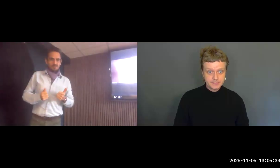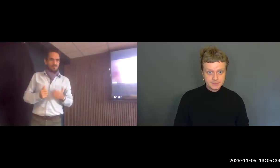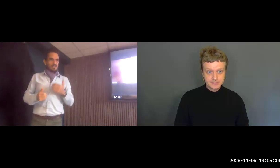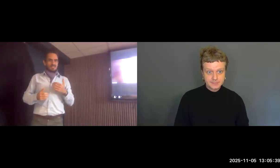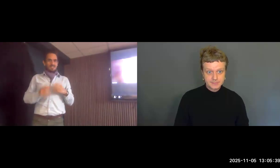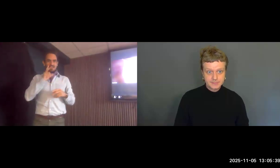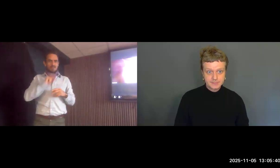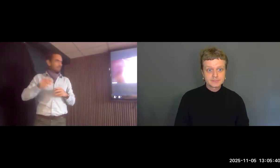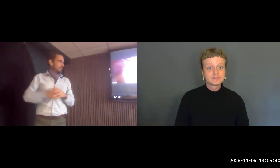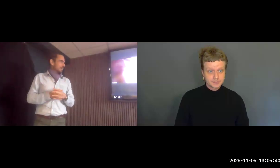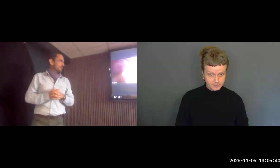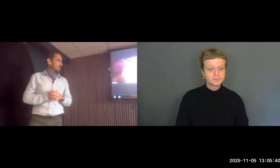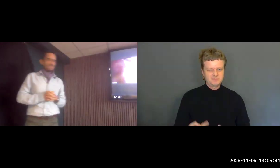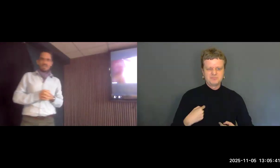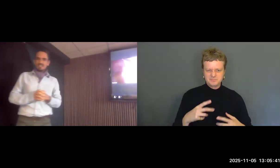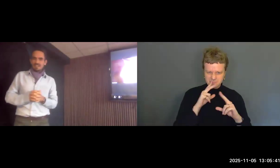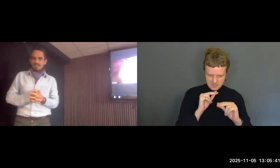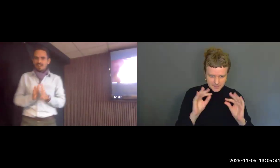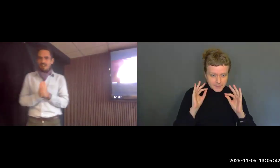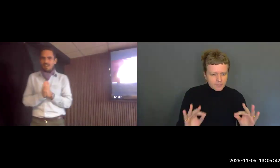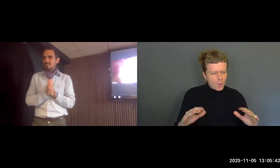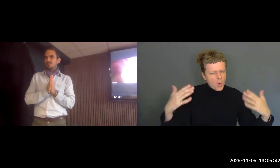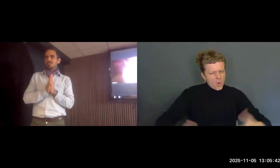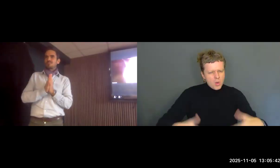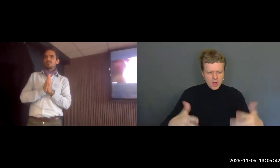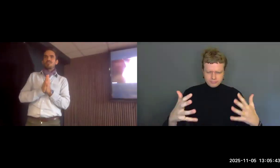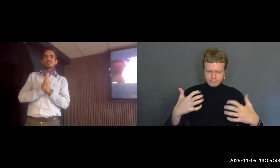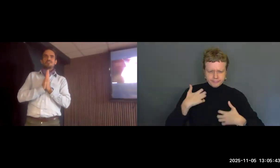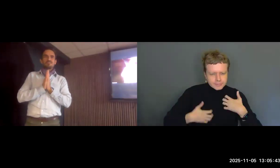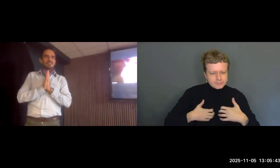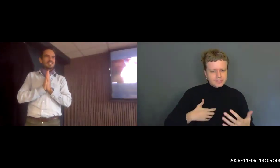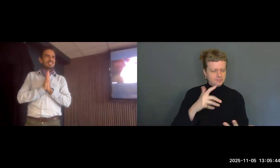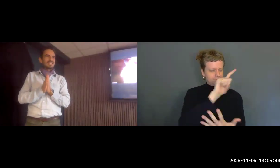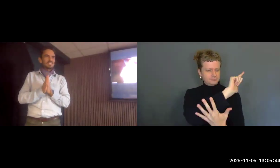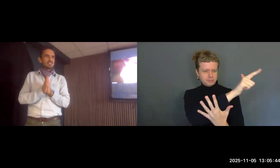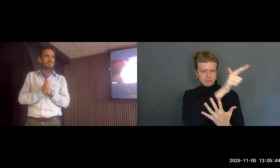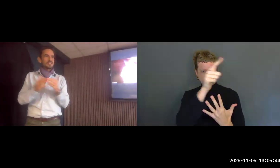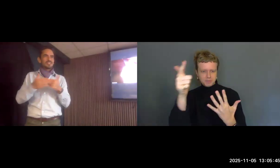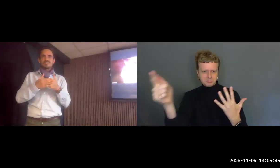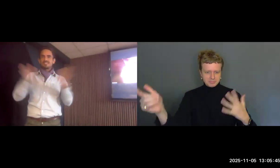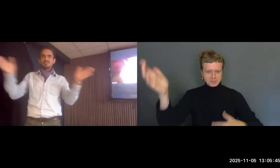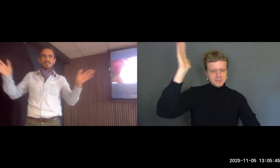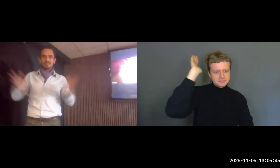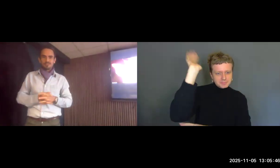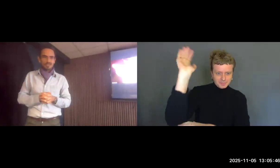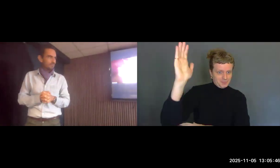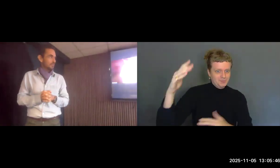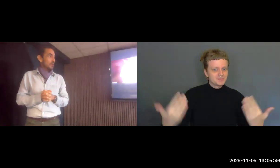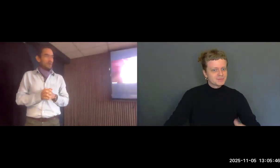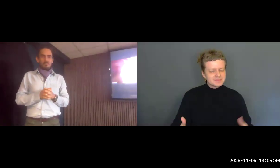Well, indeed, really fascinating series of talks, fascinating discussion, and this is definitely going to give us